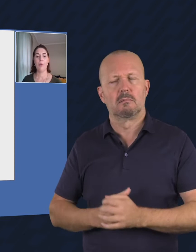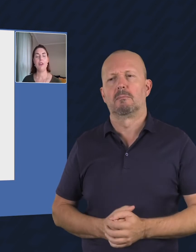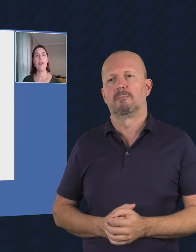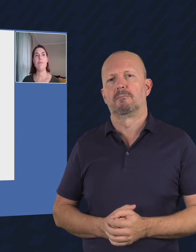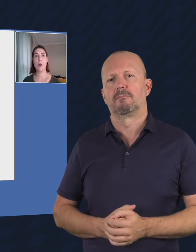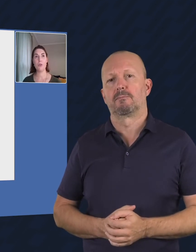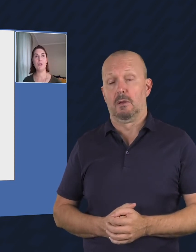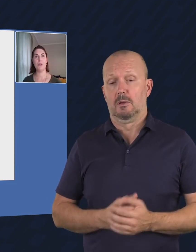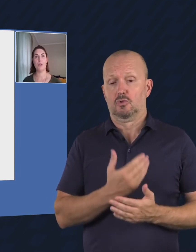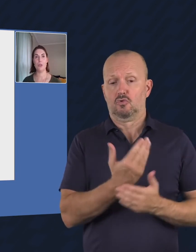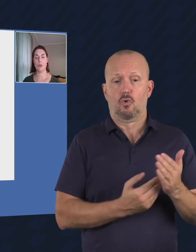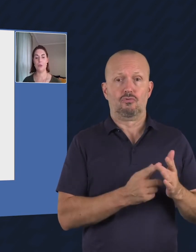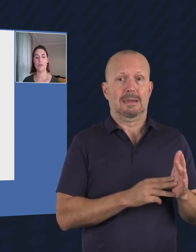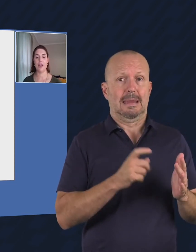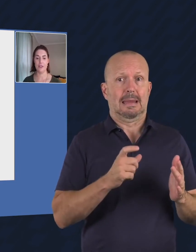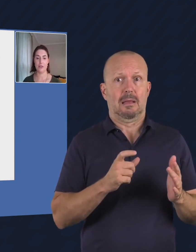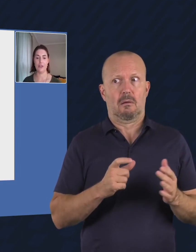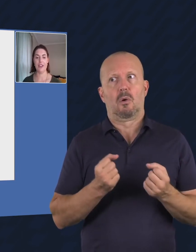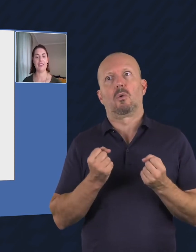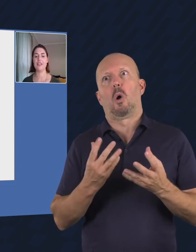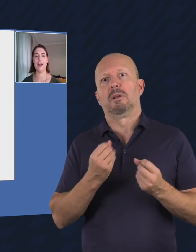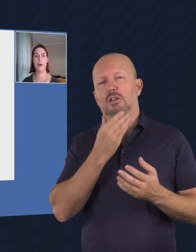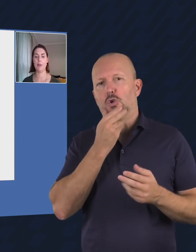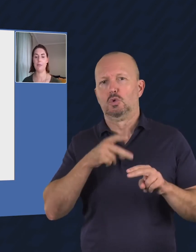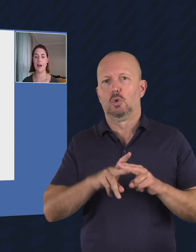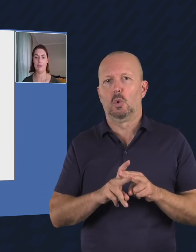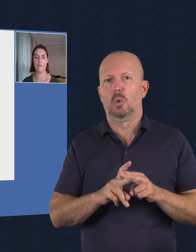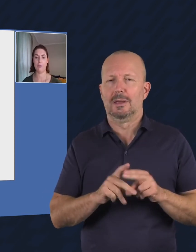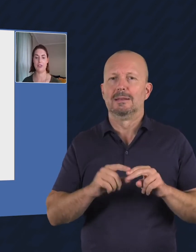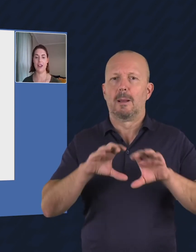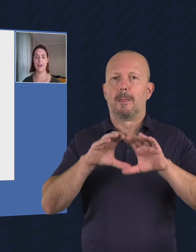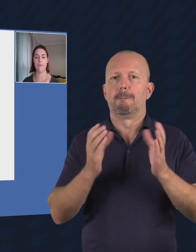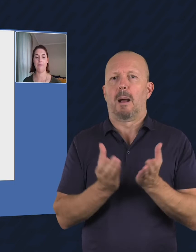One of our most used tools at Story Inc is the humble Bubble Diagram.